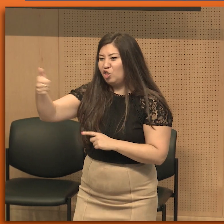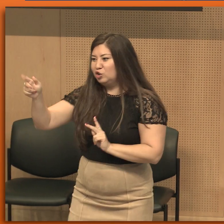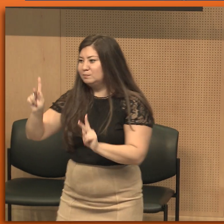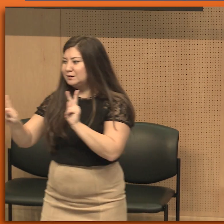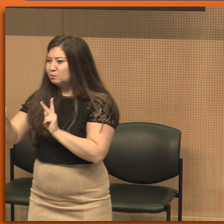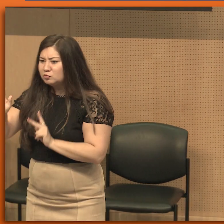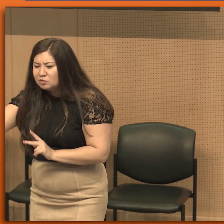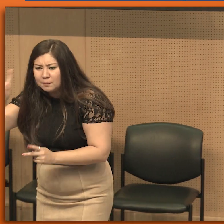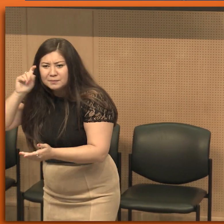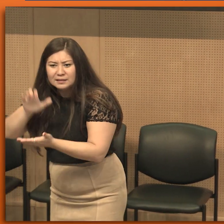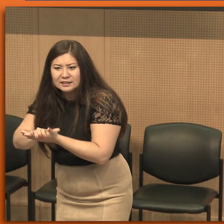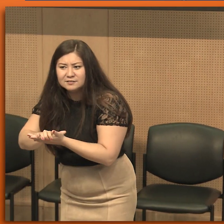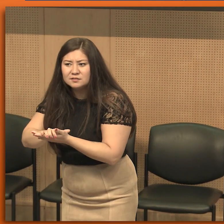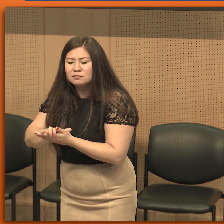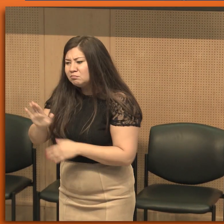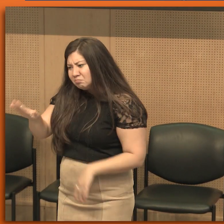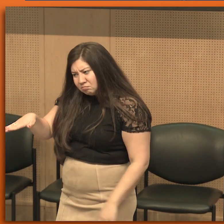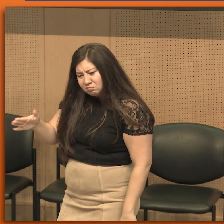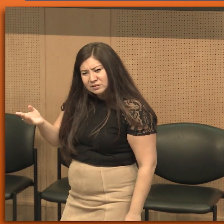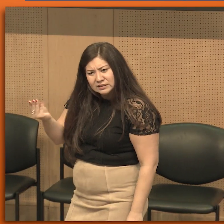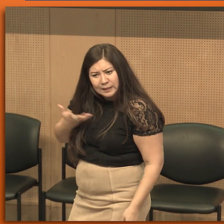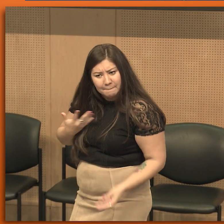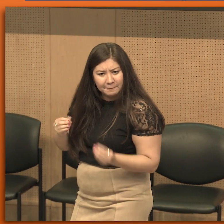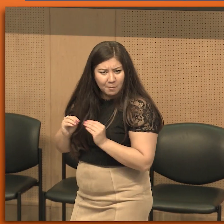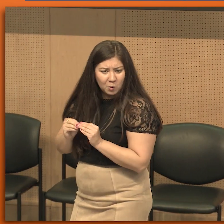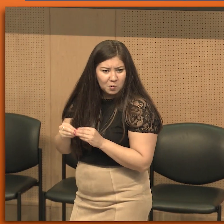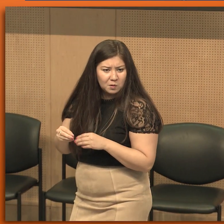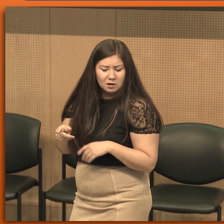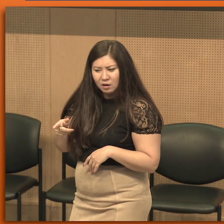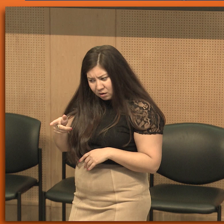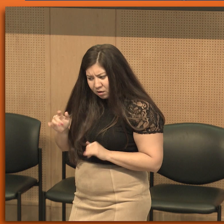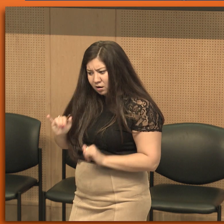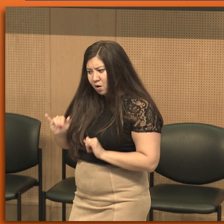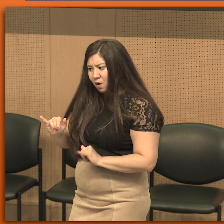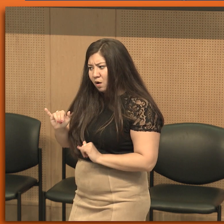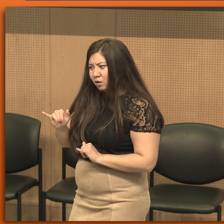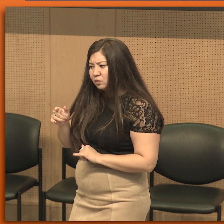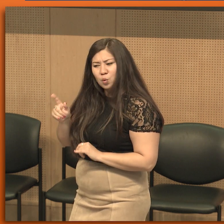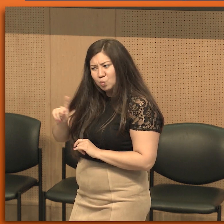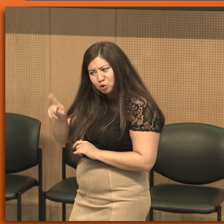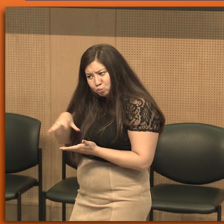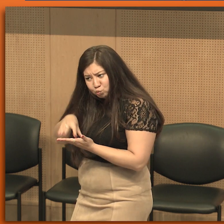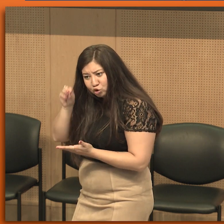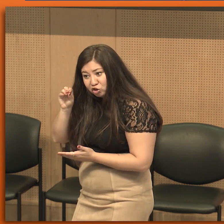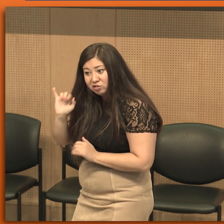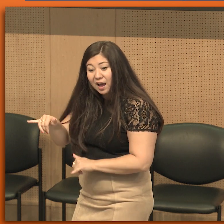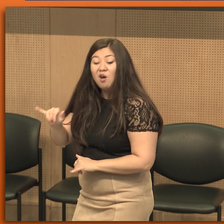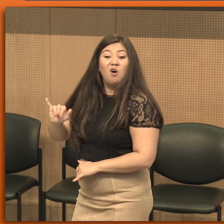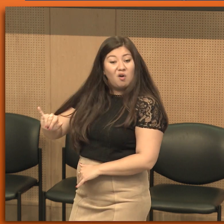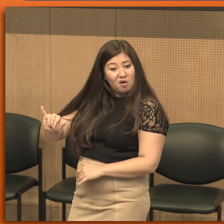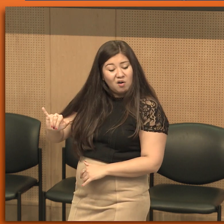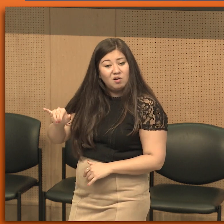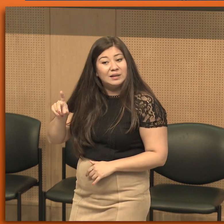and not everyone has that. So, remember to be open and curious. Don't dismiss others' beliefs.